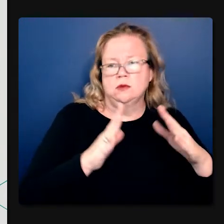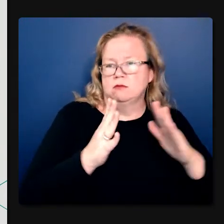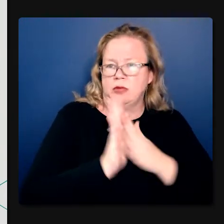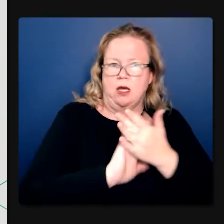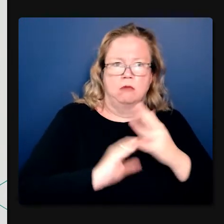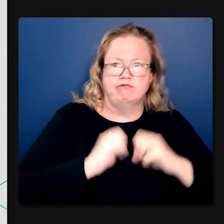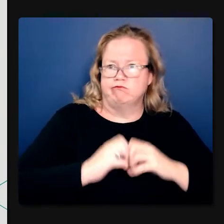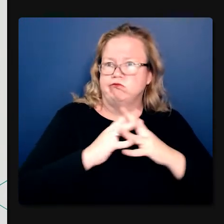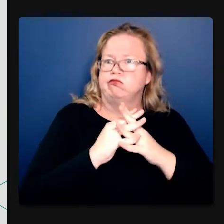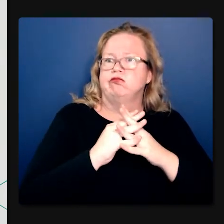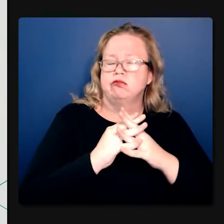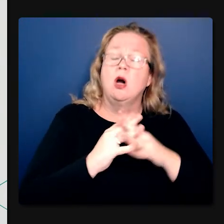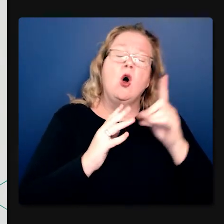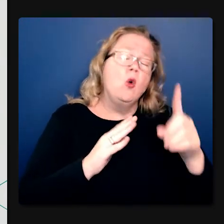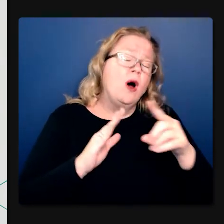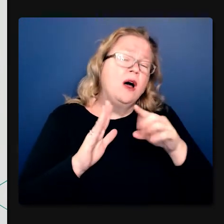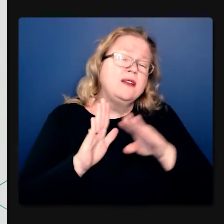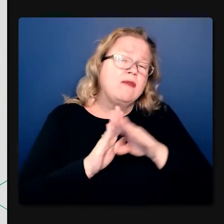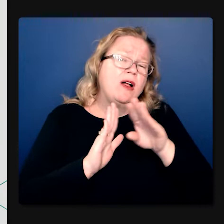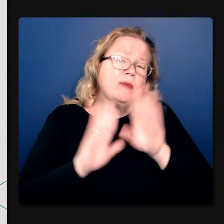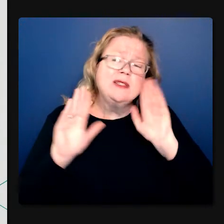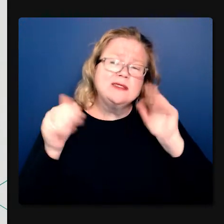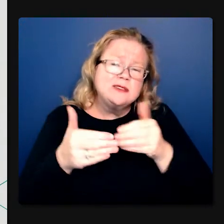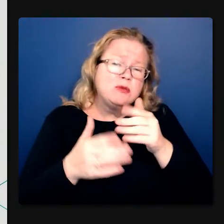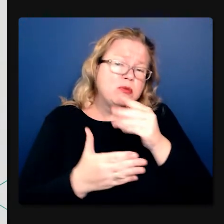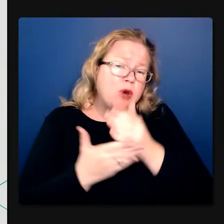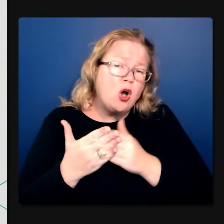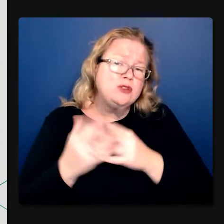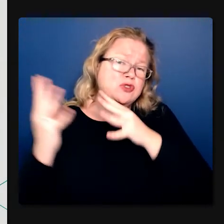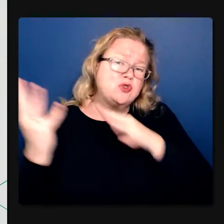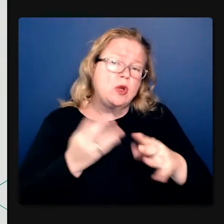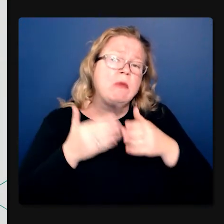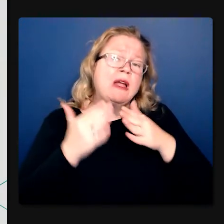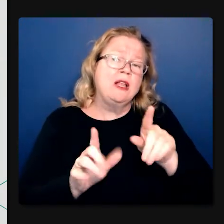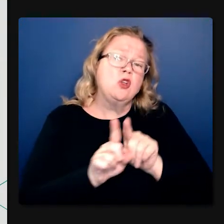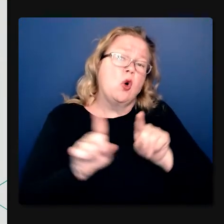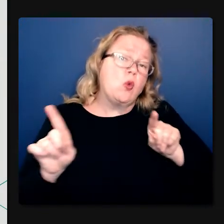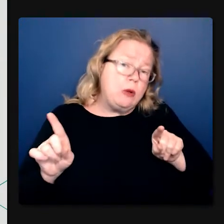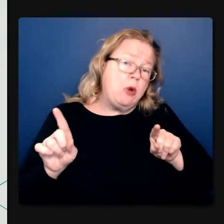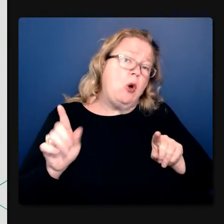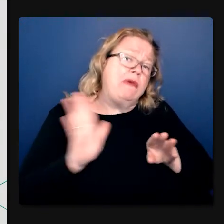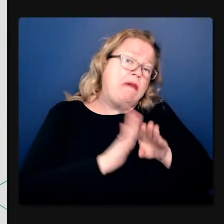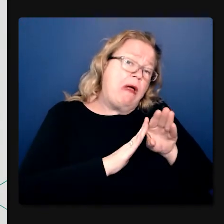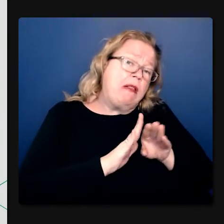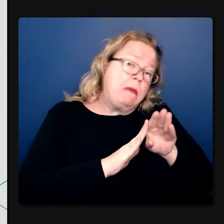And one developer-centric piece, too is that streaming allows for remote iterative development